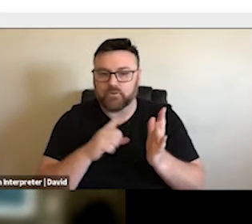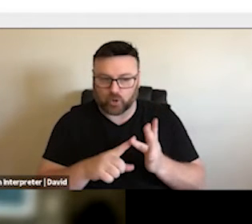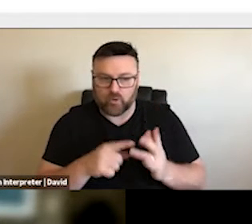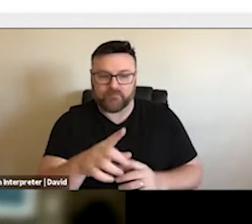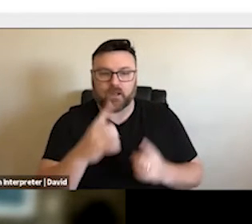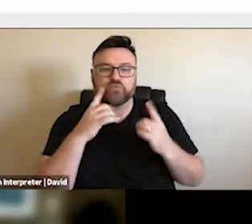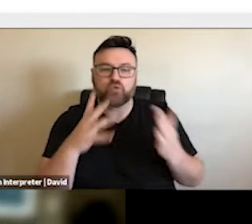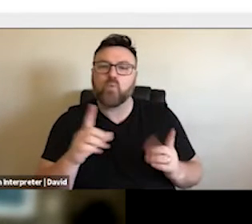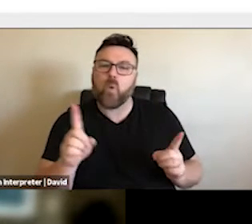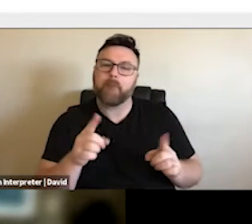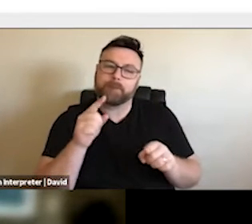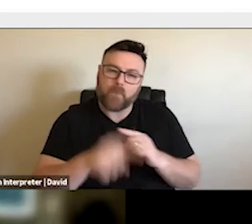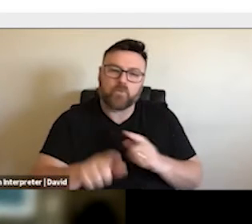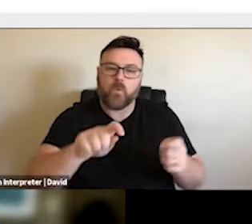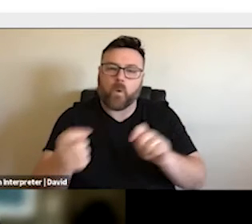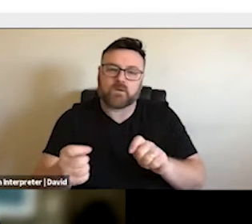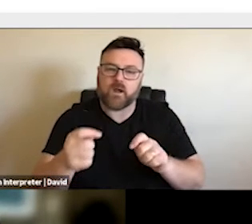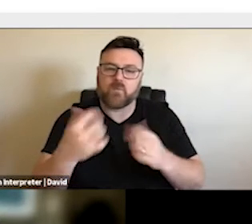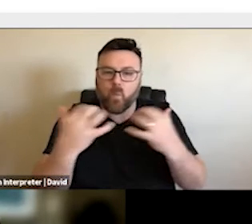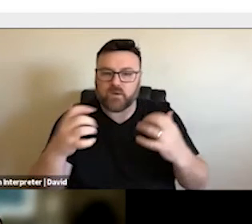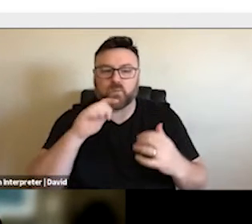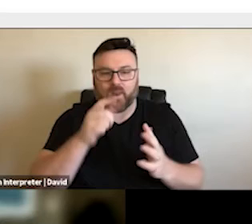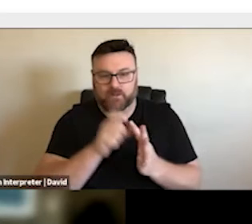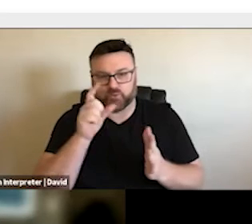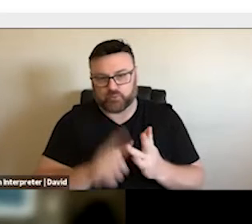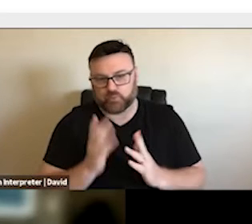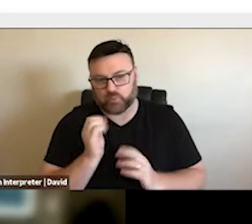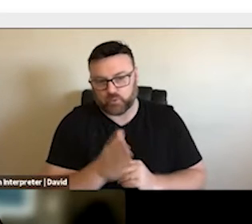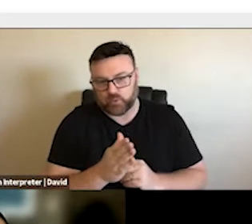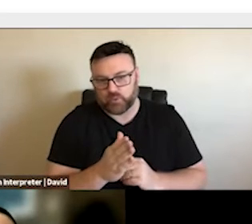audiences in lockdown are likely to be feeling right now.